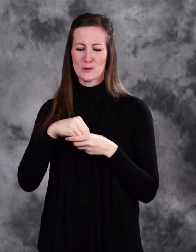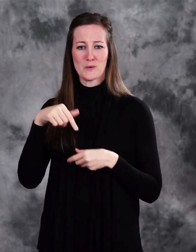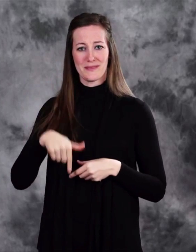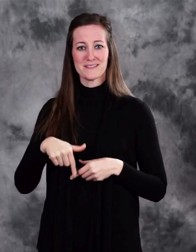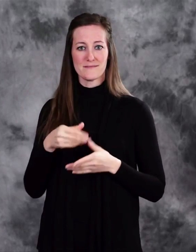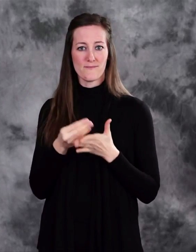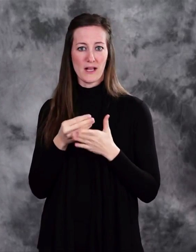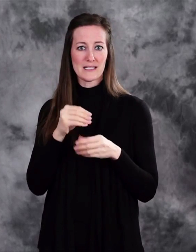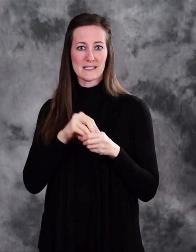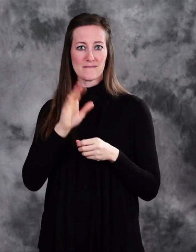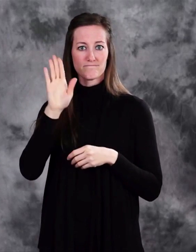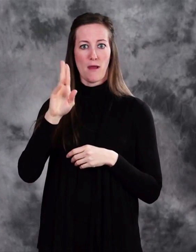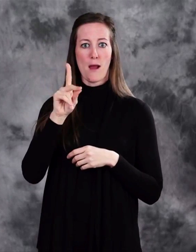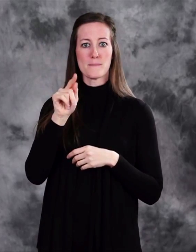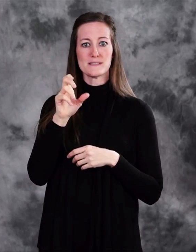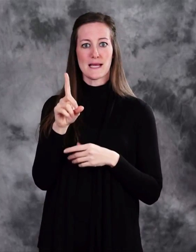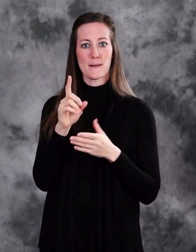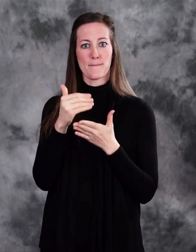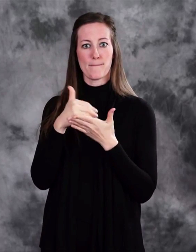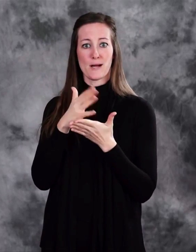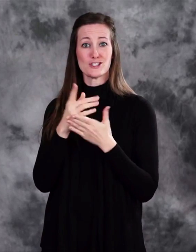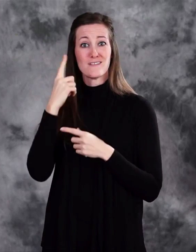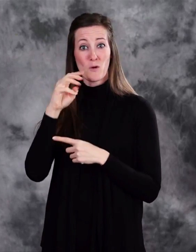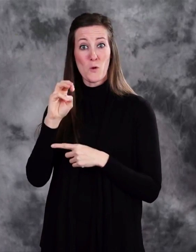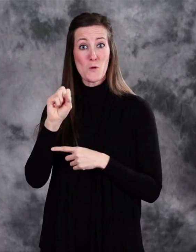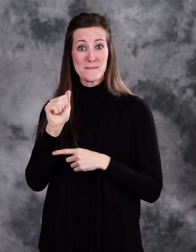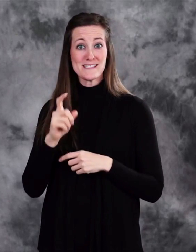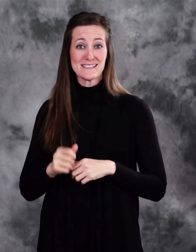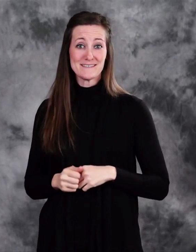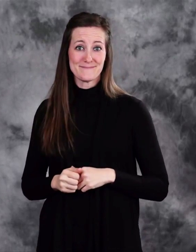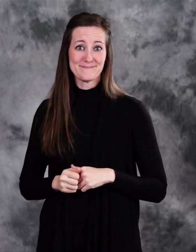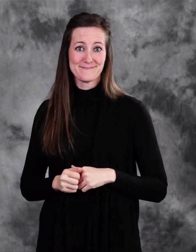to include this funding in his updated budget for MSAD.